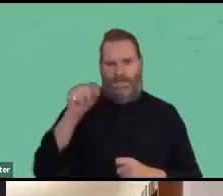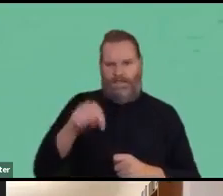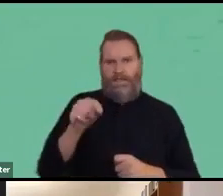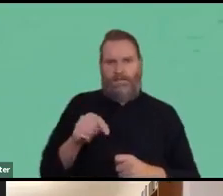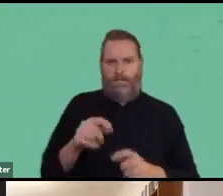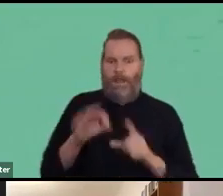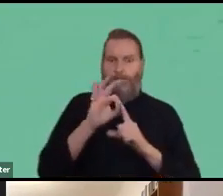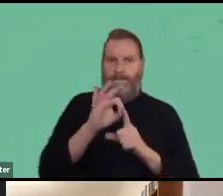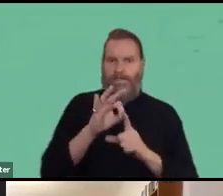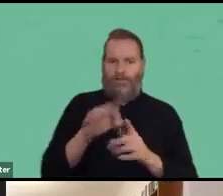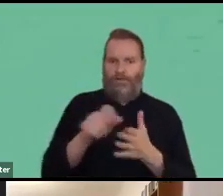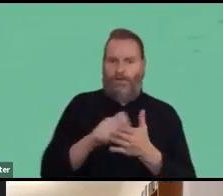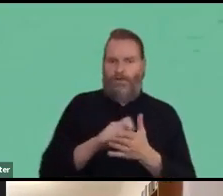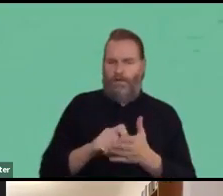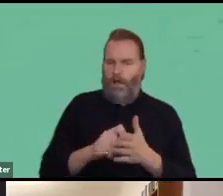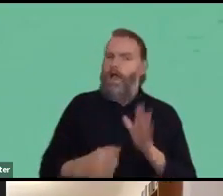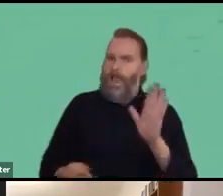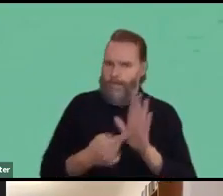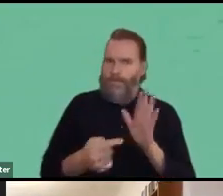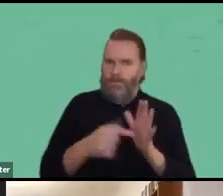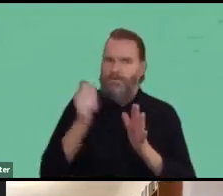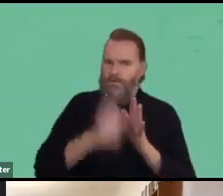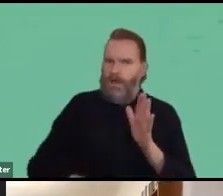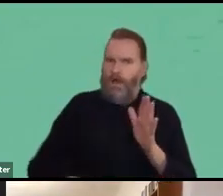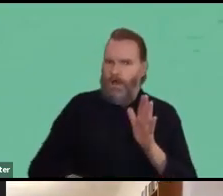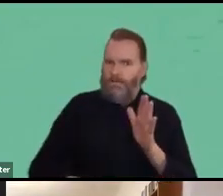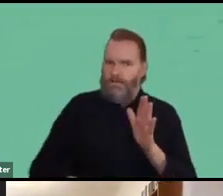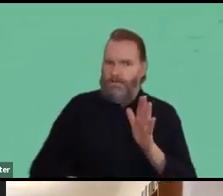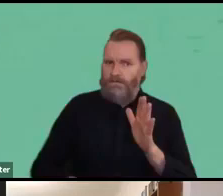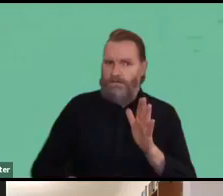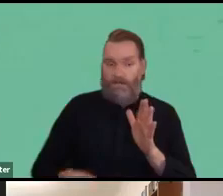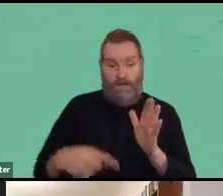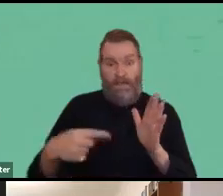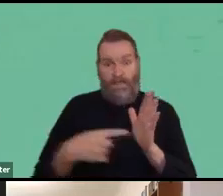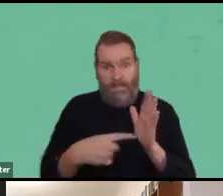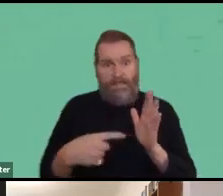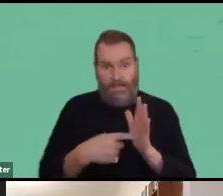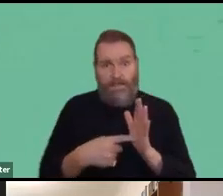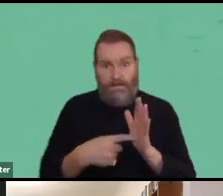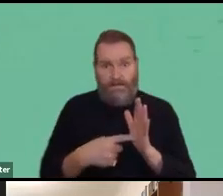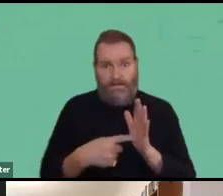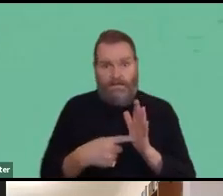it was as Mark’s really pointed out it's something that's got over a hundred thousand signatures so